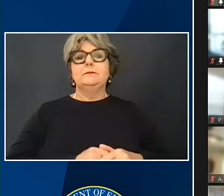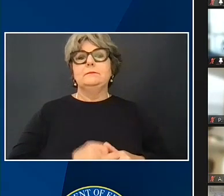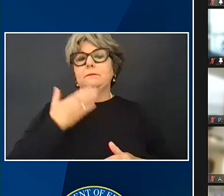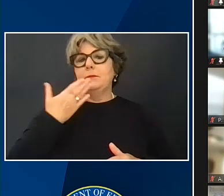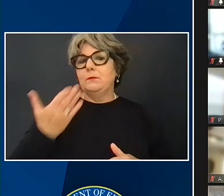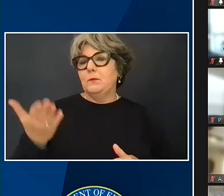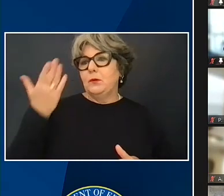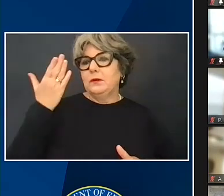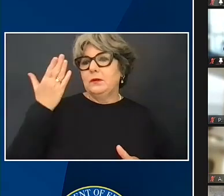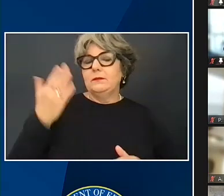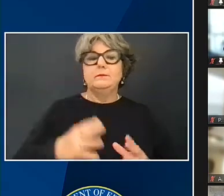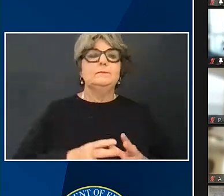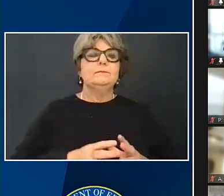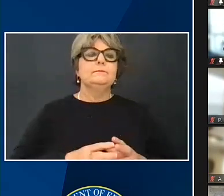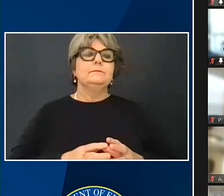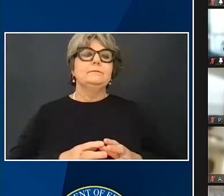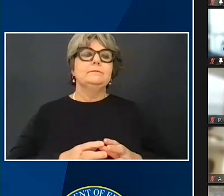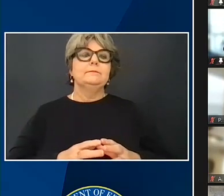Good morning, Barmak. And his alternate, Ashlynn Haycock-Lohmann.